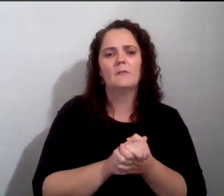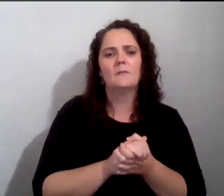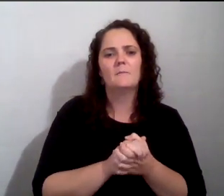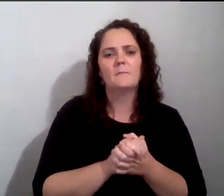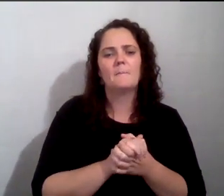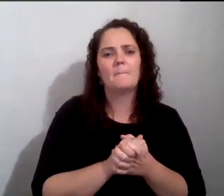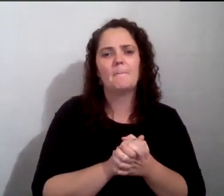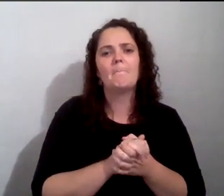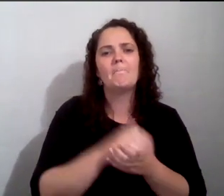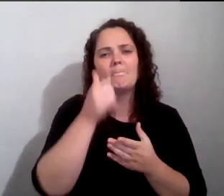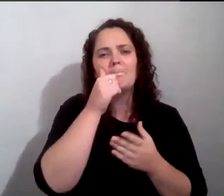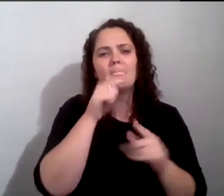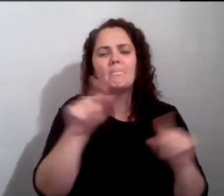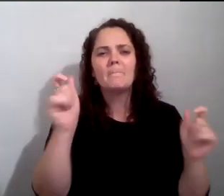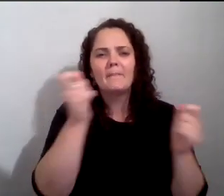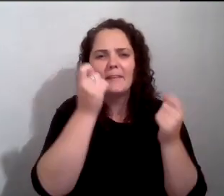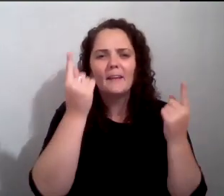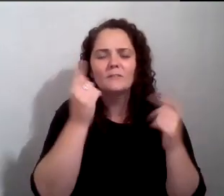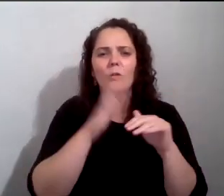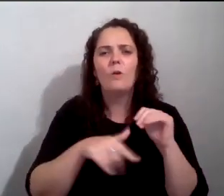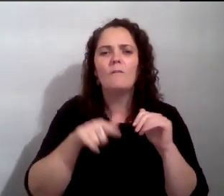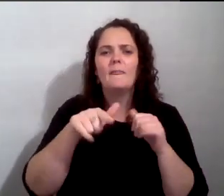has signalled most forcefully that the understanding